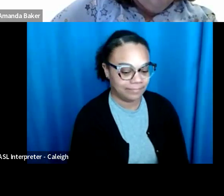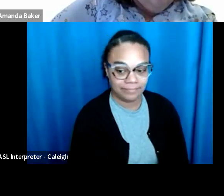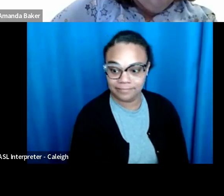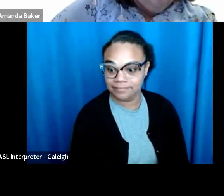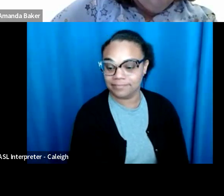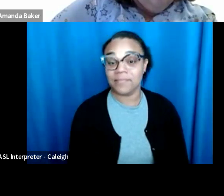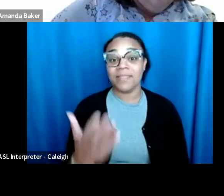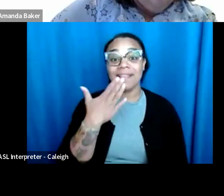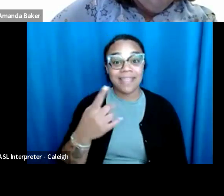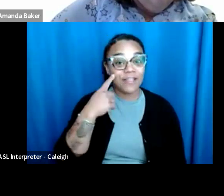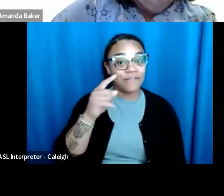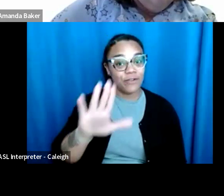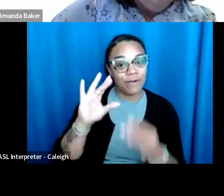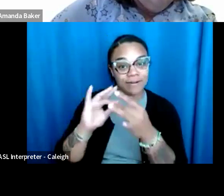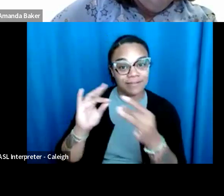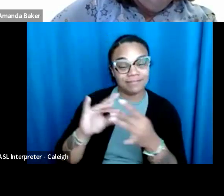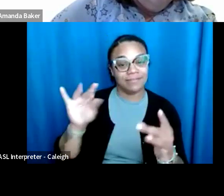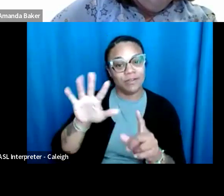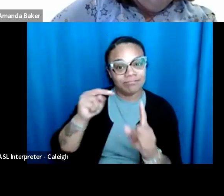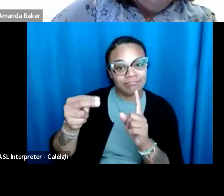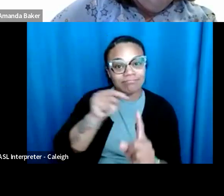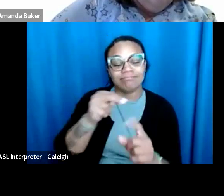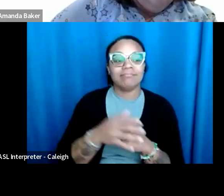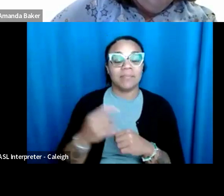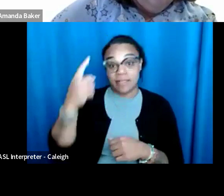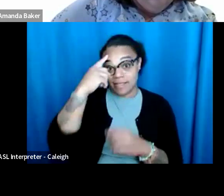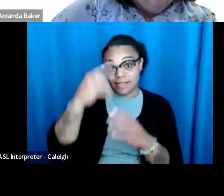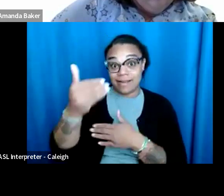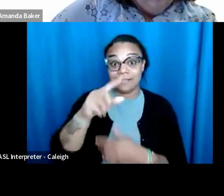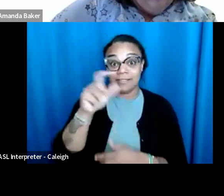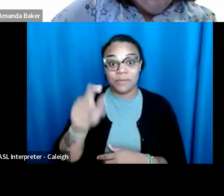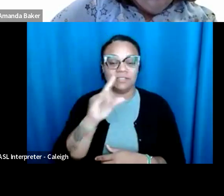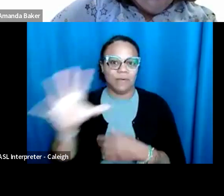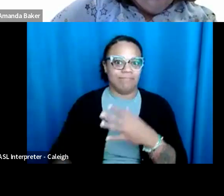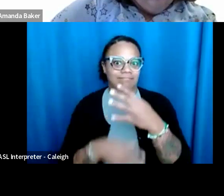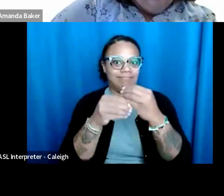I think the next question is gonna kind of build upon that, and I think what a lot of people